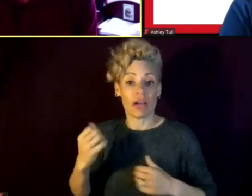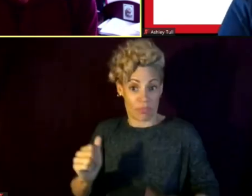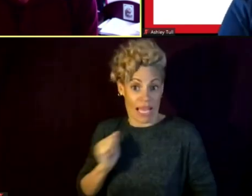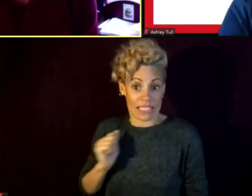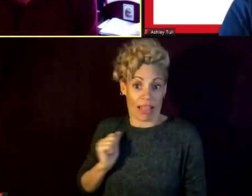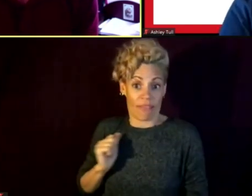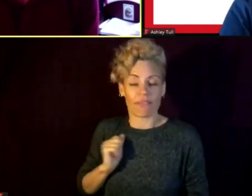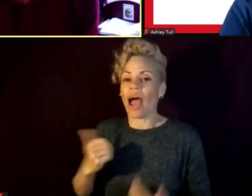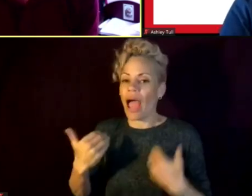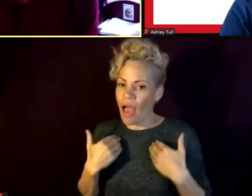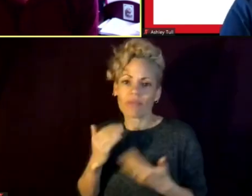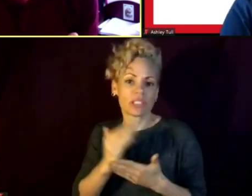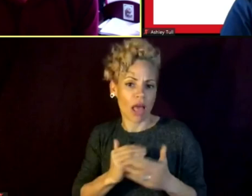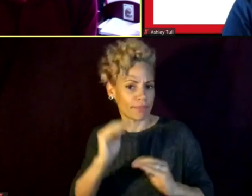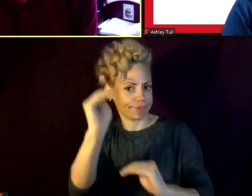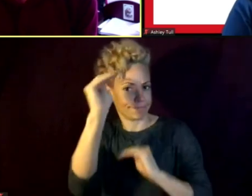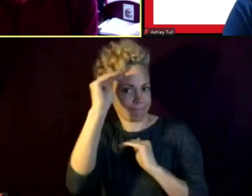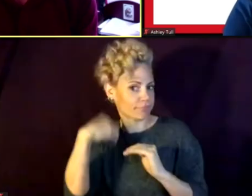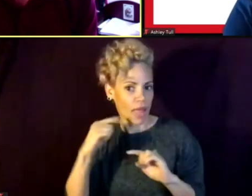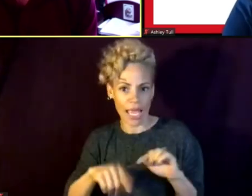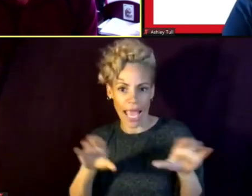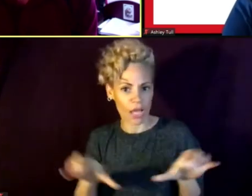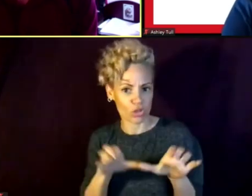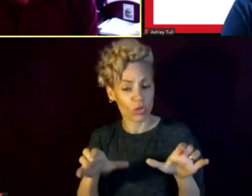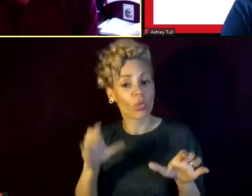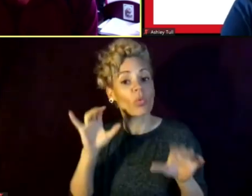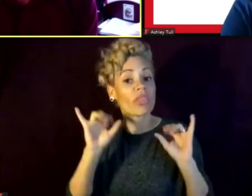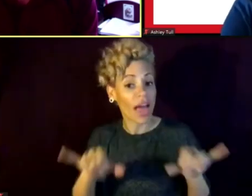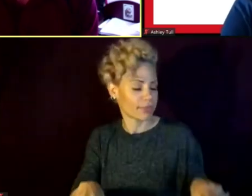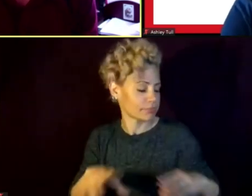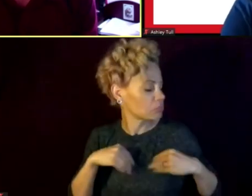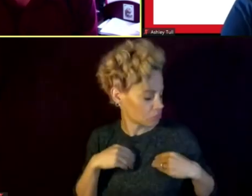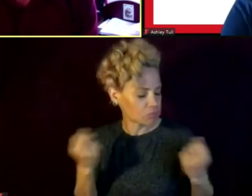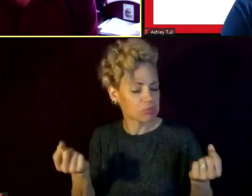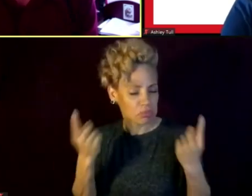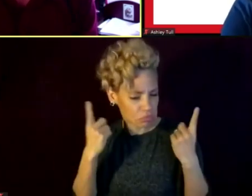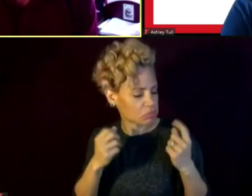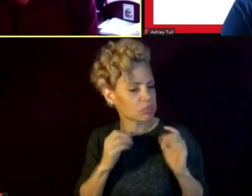And I didn't understand that and I accepted. But as I say to you,